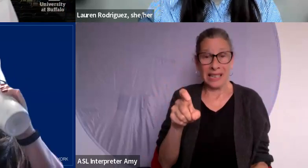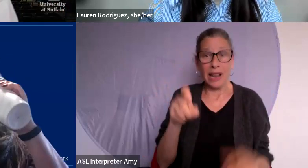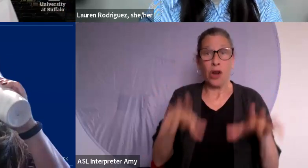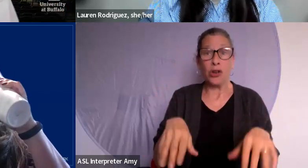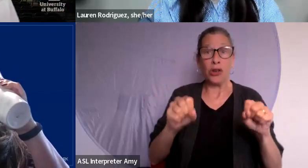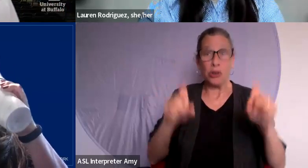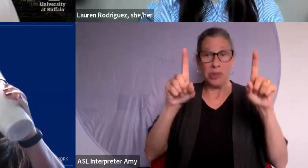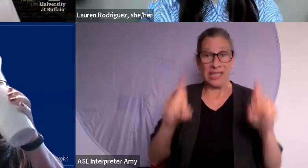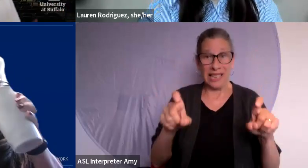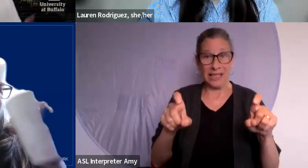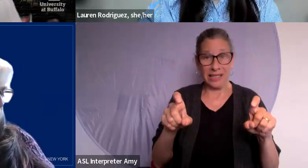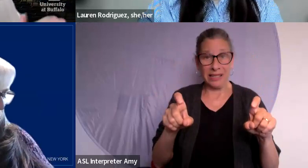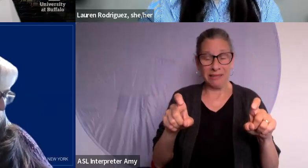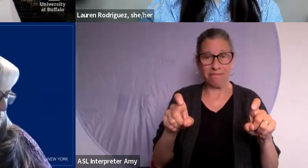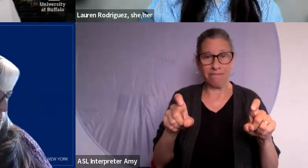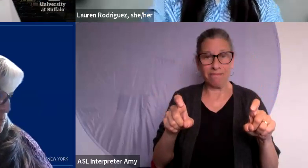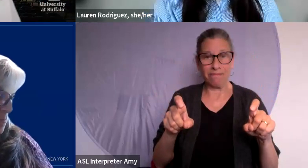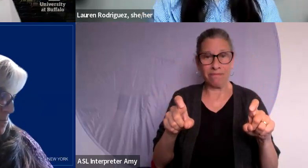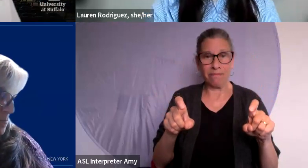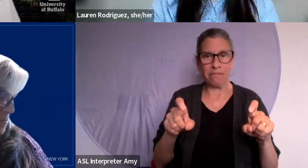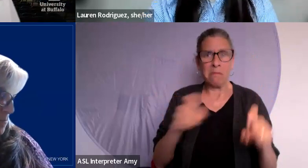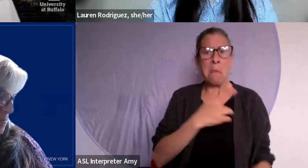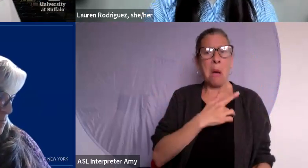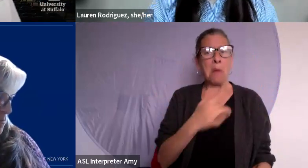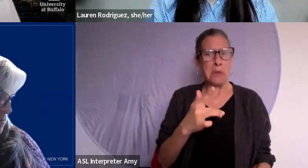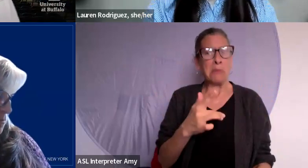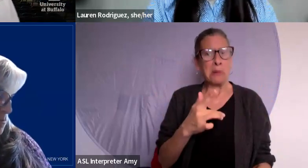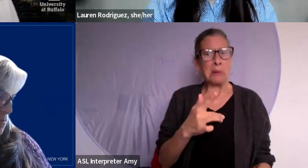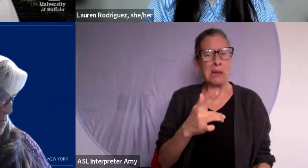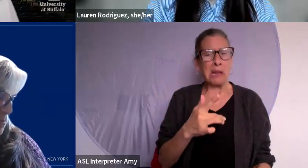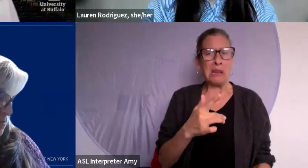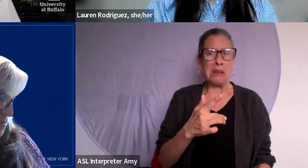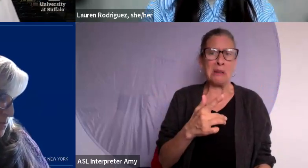testing. I am typically spending probably three to four hours of